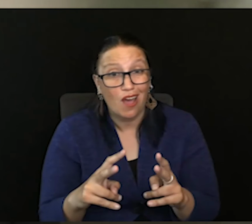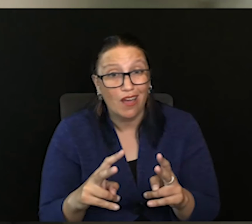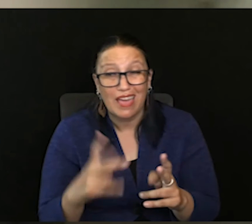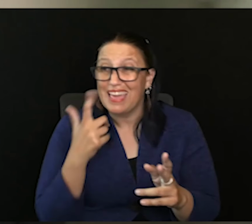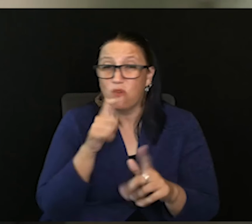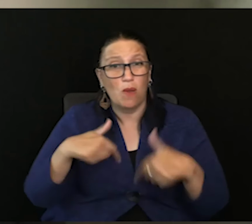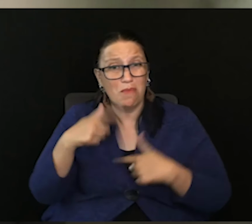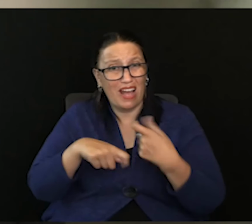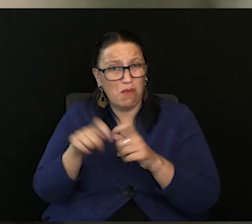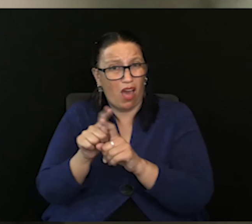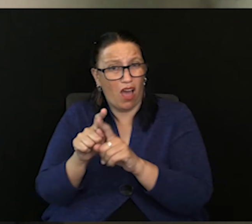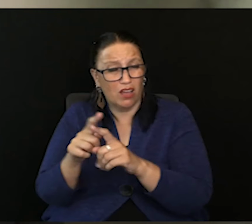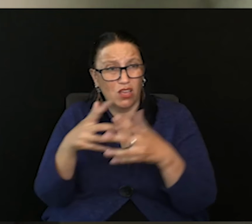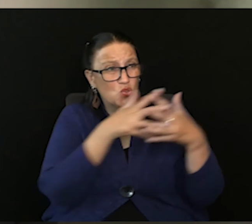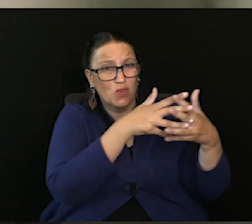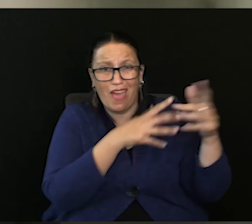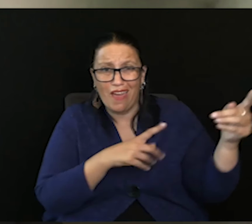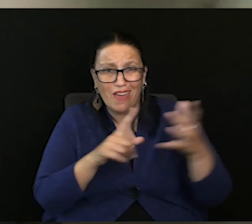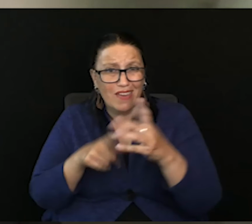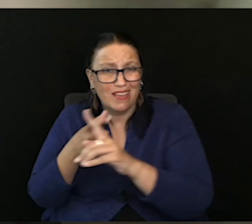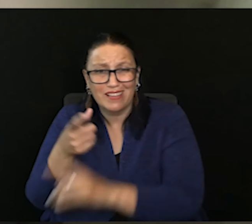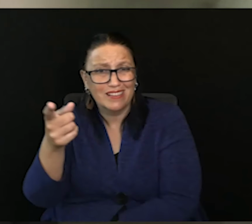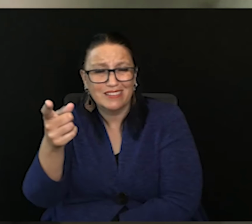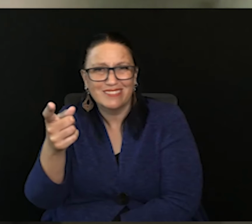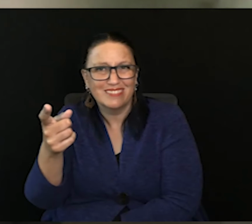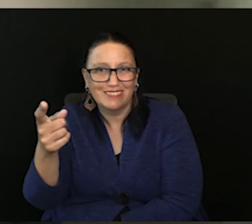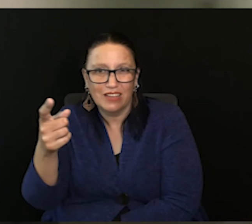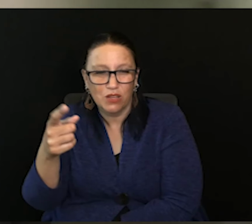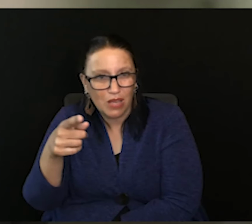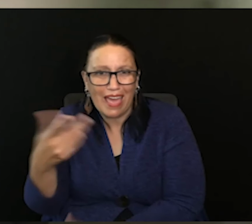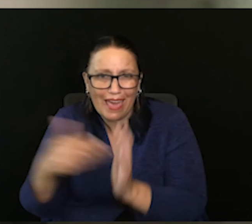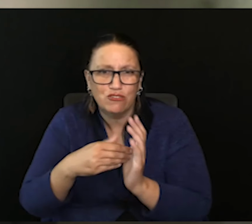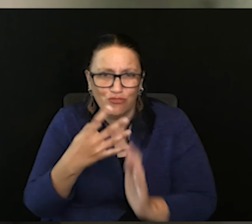To have saved up to 45,000 by comparison with those jurisdictions and 30,000